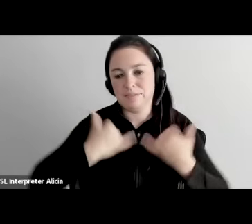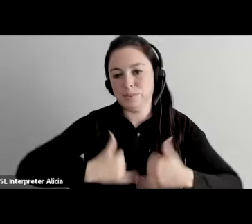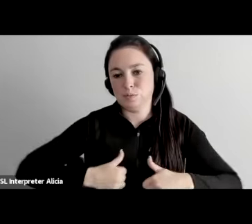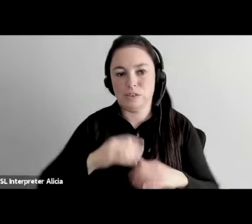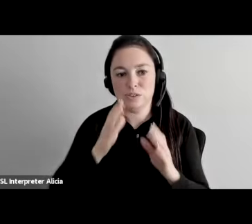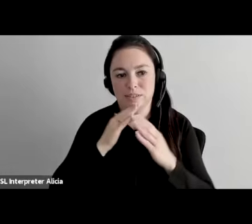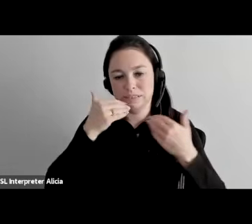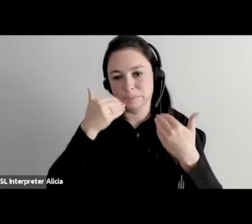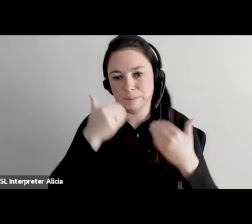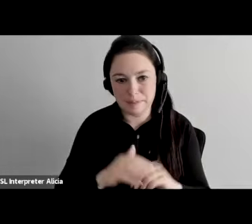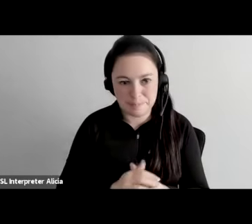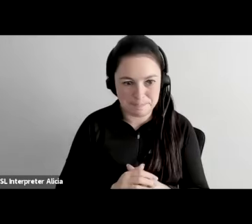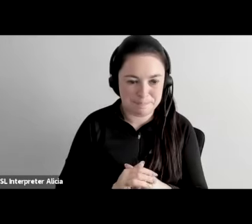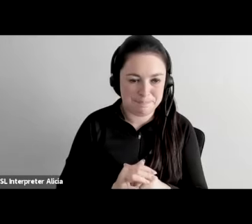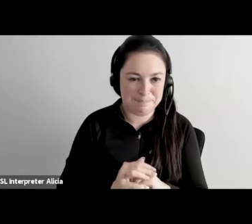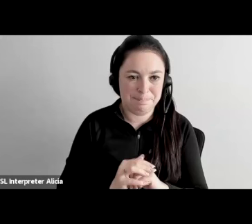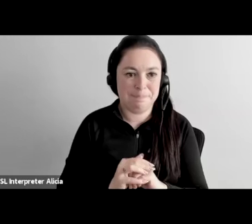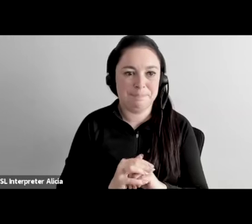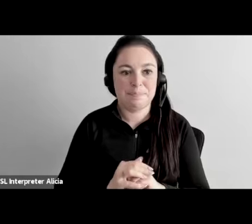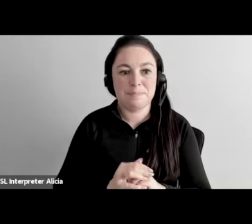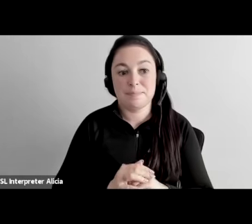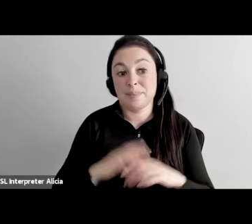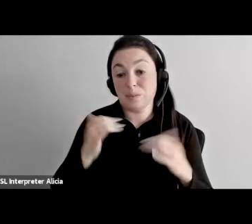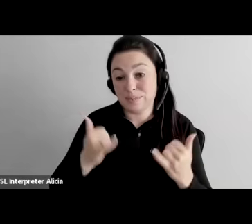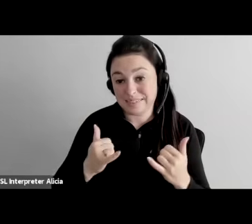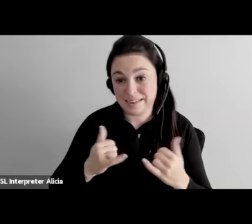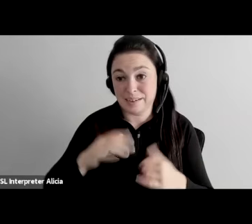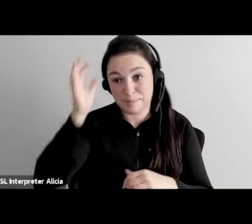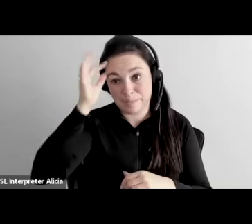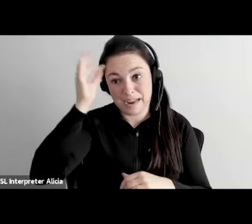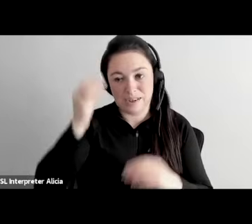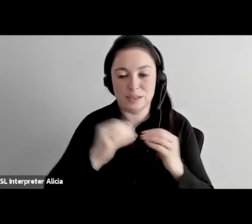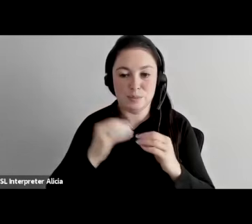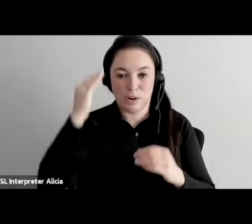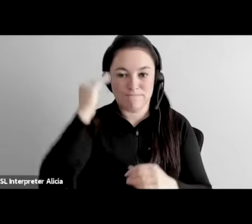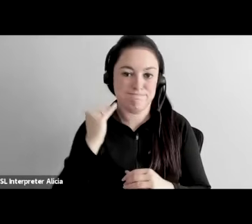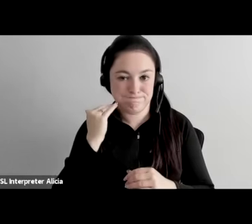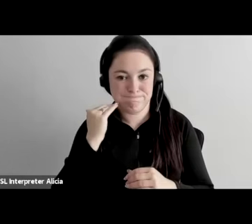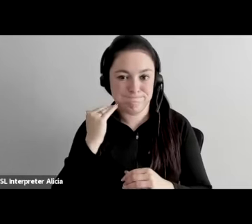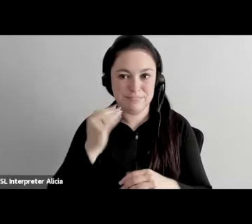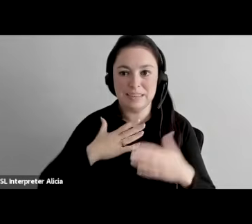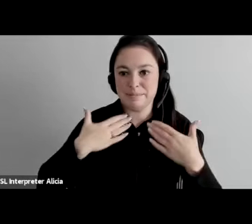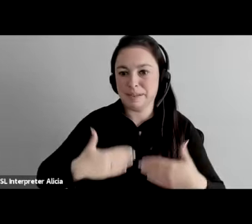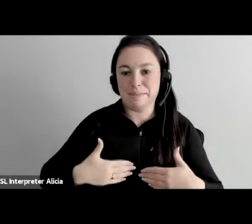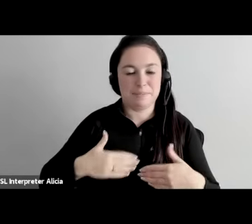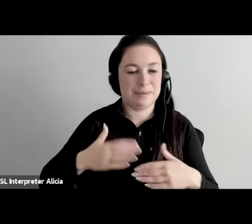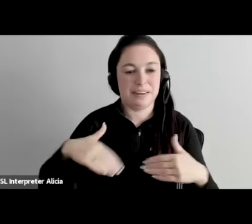While now my dark blonde hair is shoulder-length, my body proportions have not changed. As I